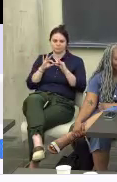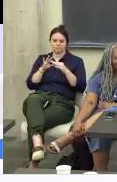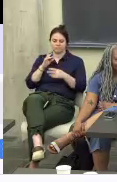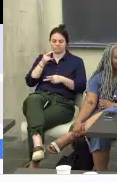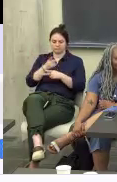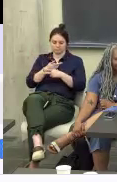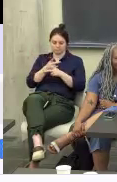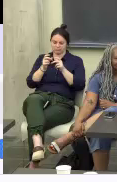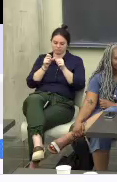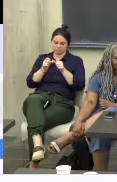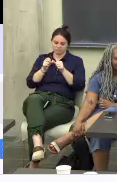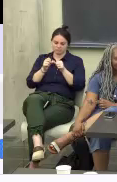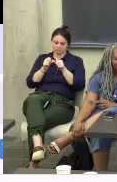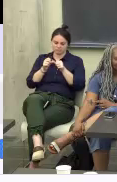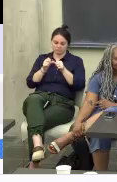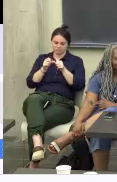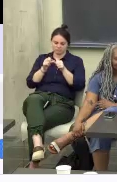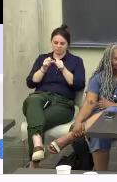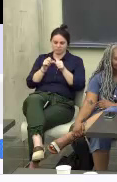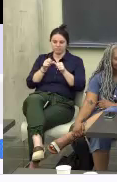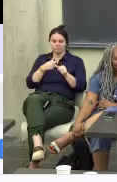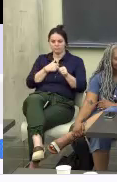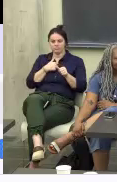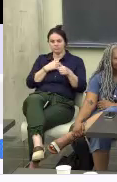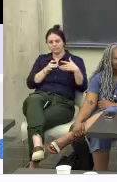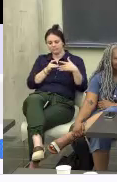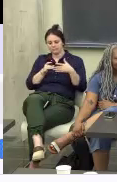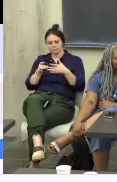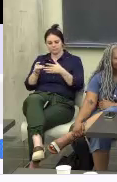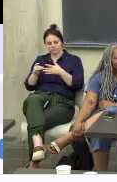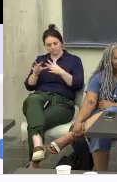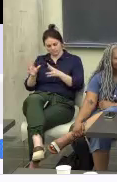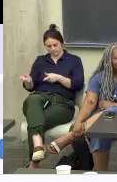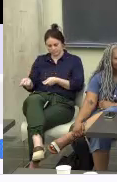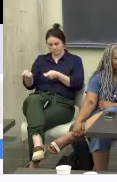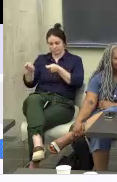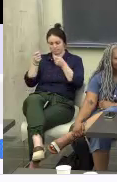For holding ourselves through this and bringing up a new generation.